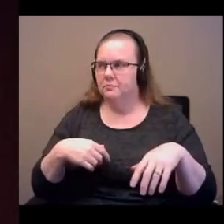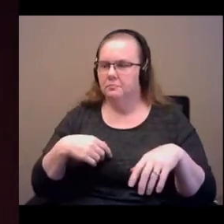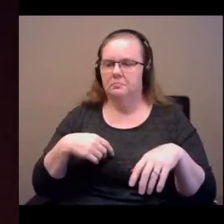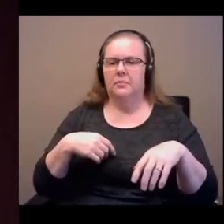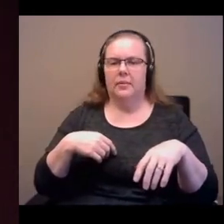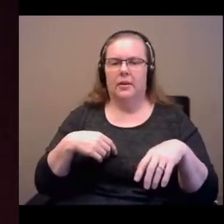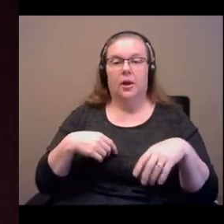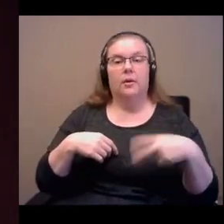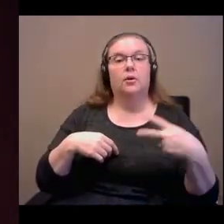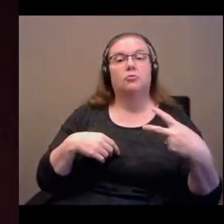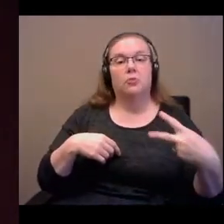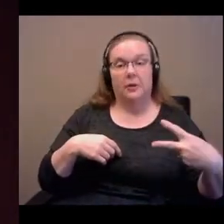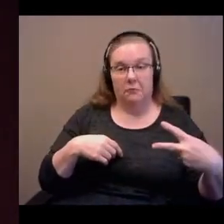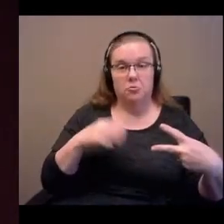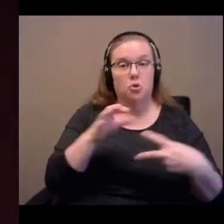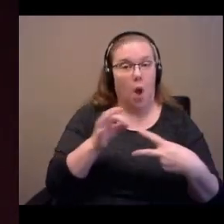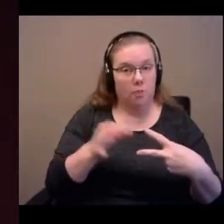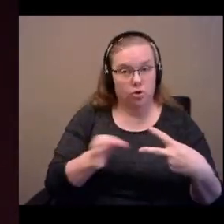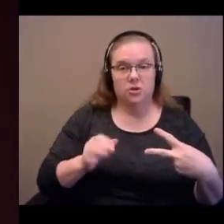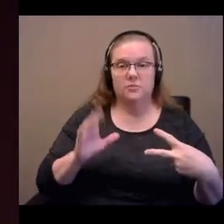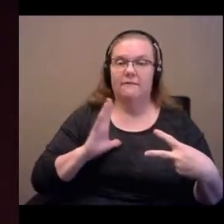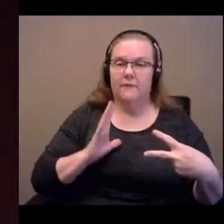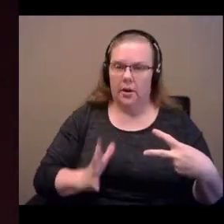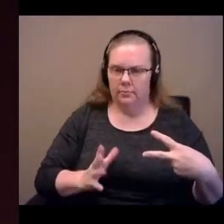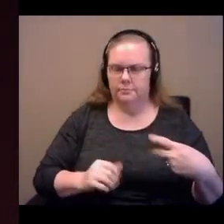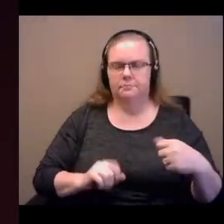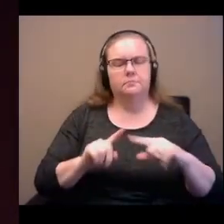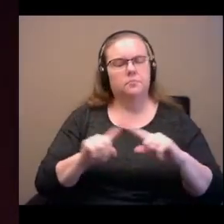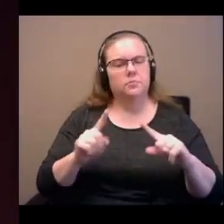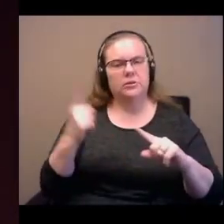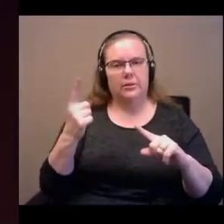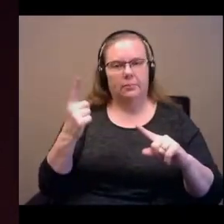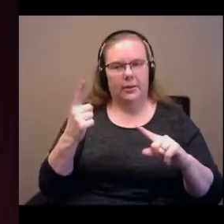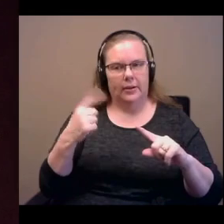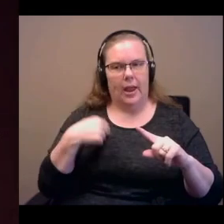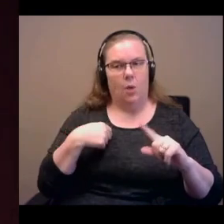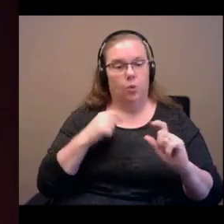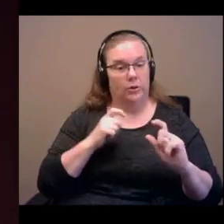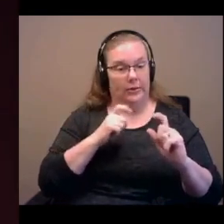I want them to do, and something I know that they would never do, that they would hate, a decoy,